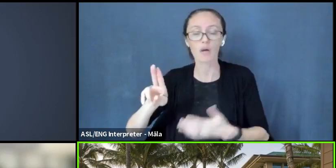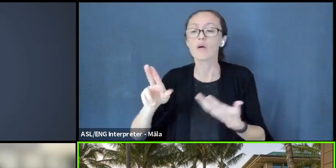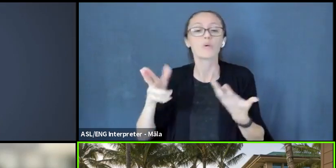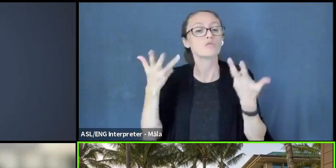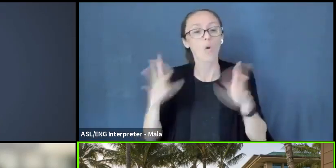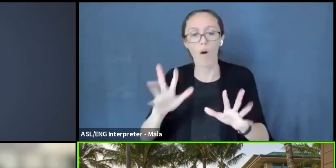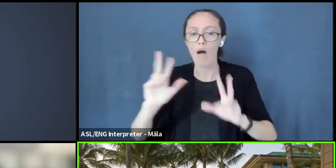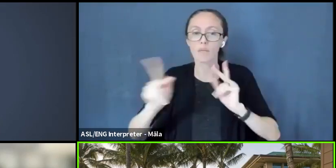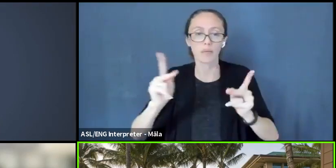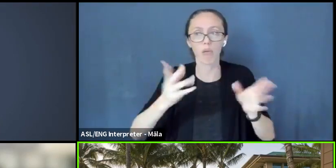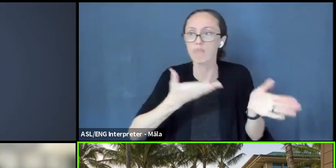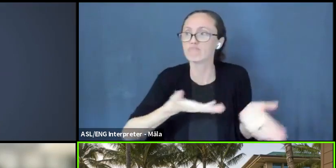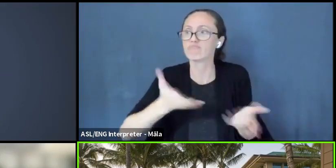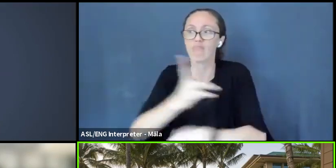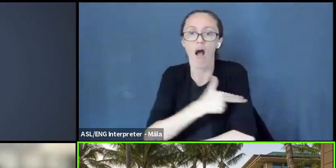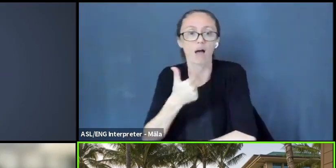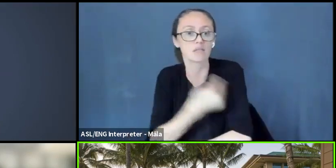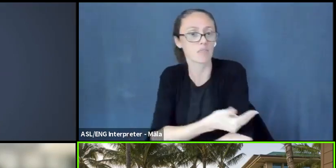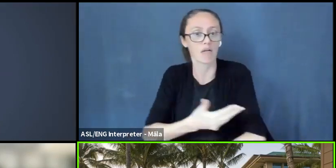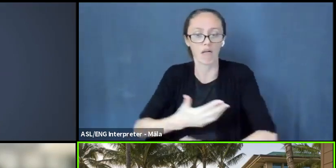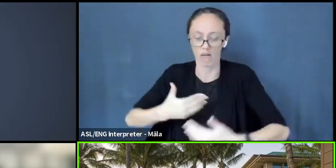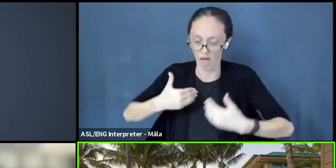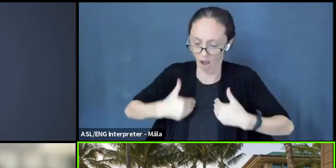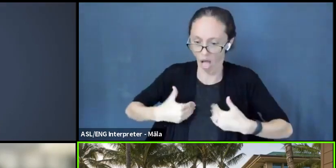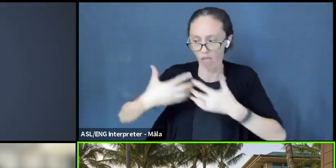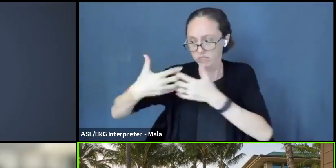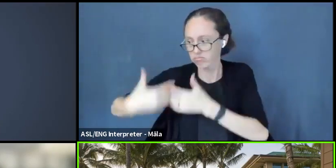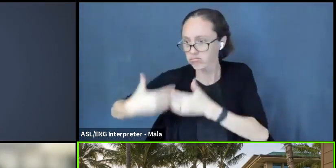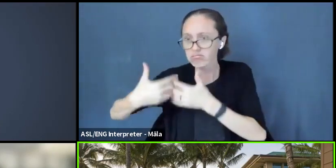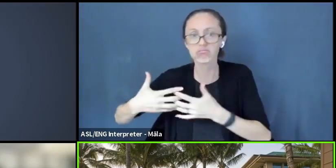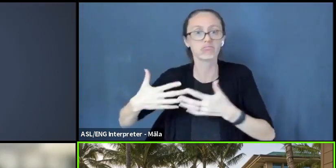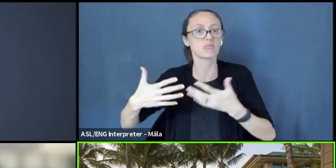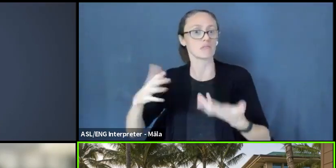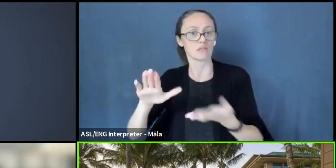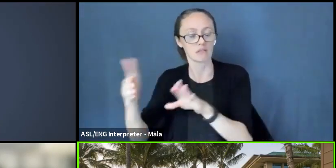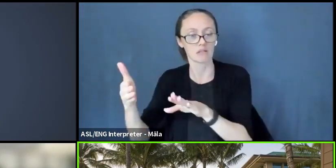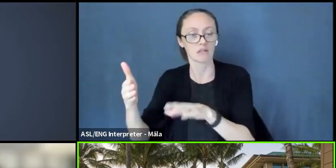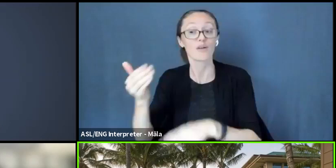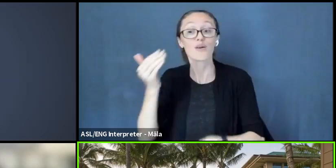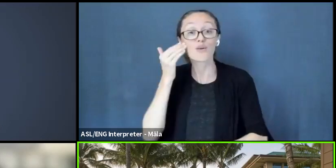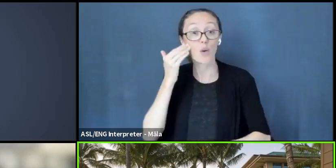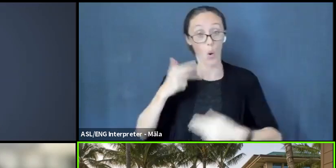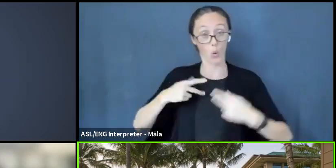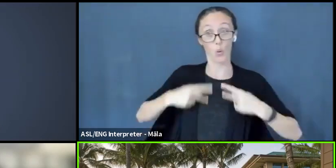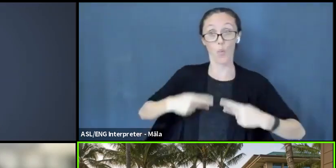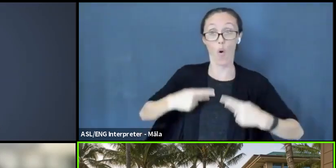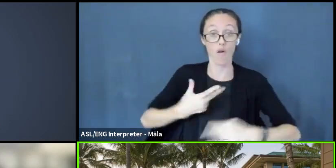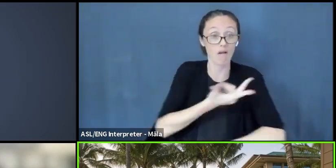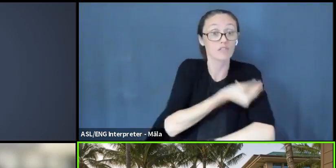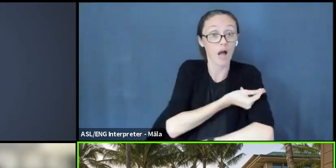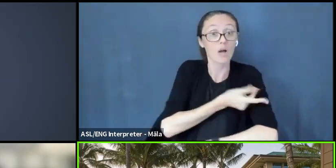The pneumonia shots that we recommend for people that are over 65 or people with diabetes.